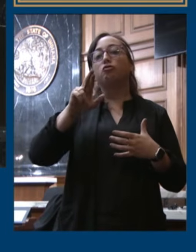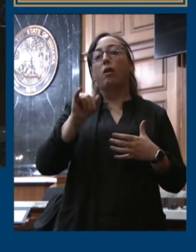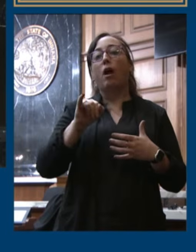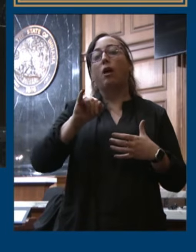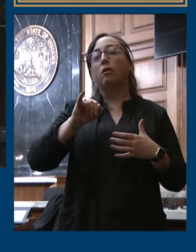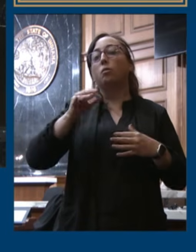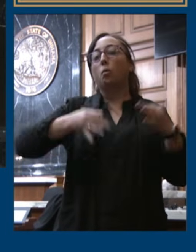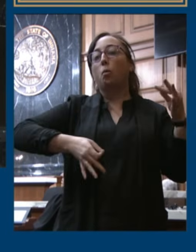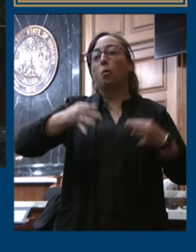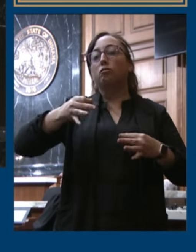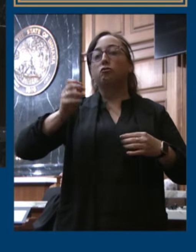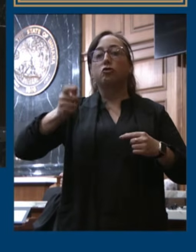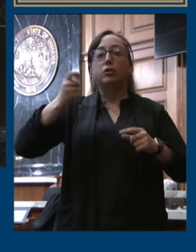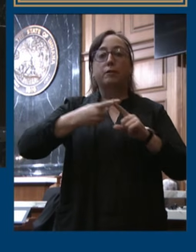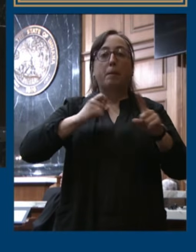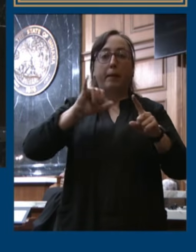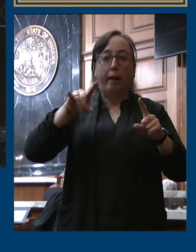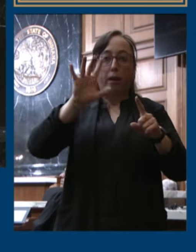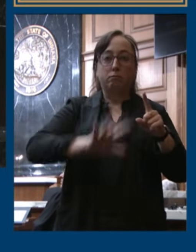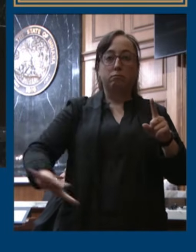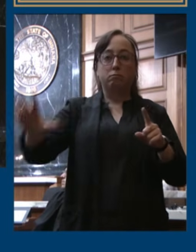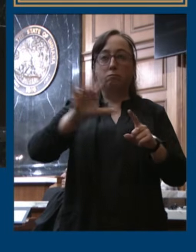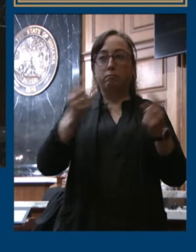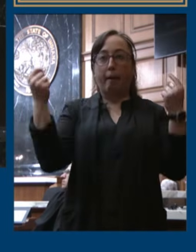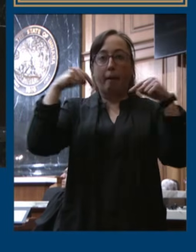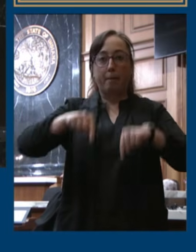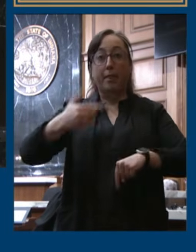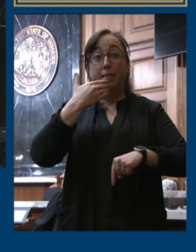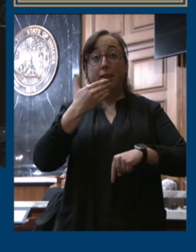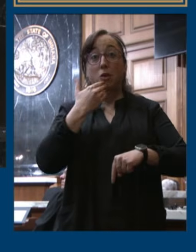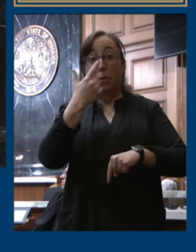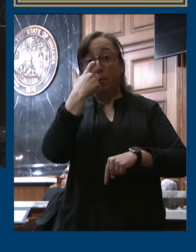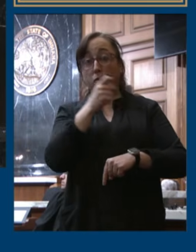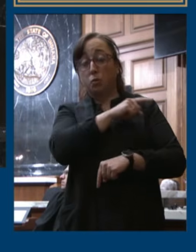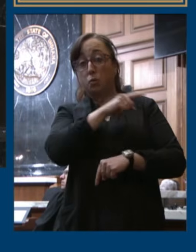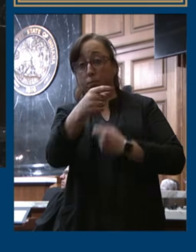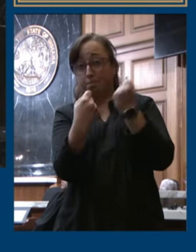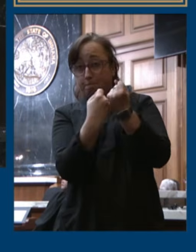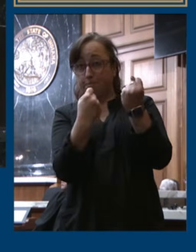ACROSS THE STATE. THANK YOU FOR YOUR STAUNCH SUPPORT OF OUR HOOSIER JUSTICE SYSTEM.